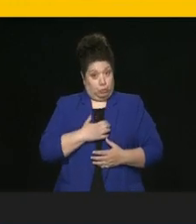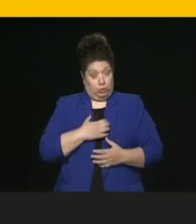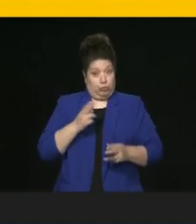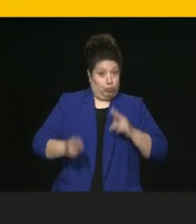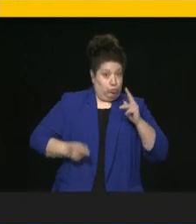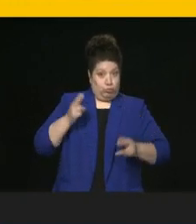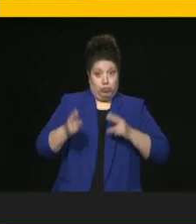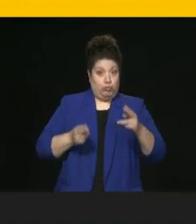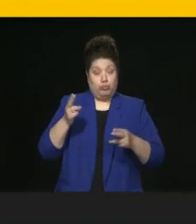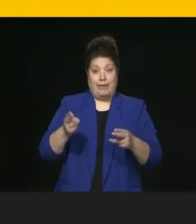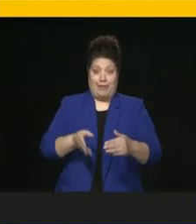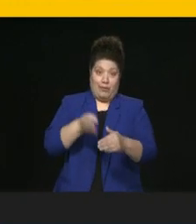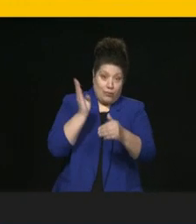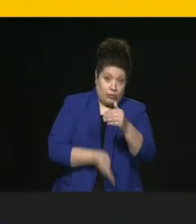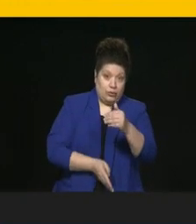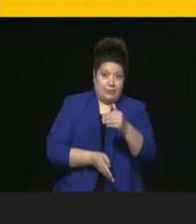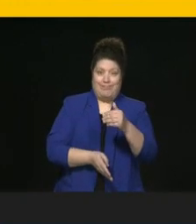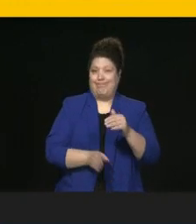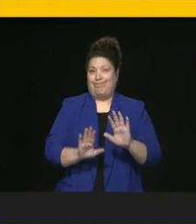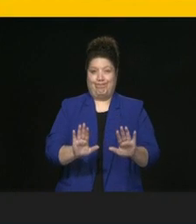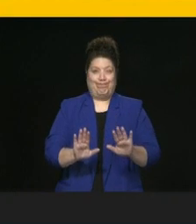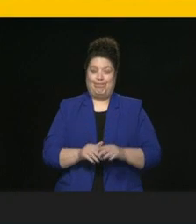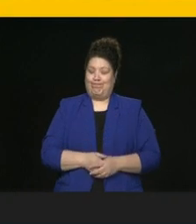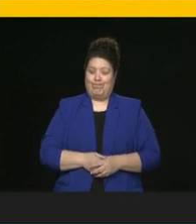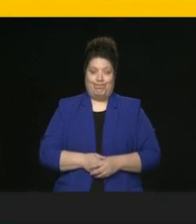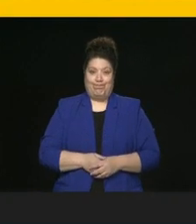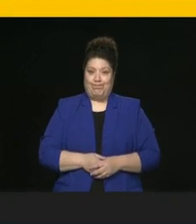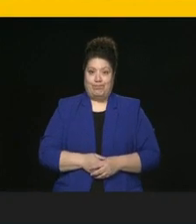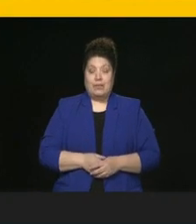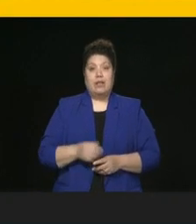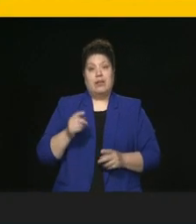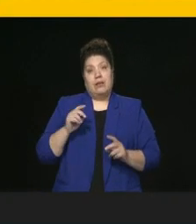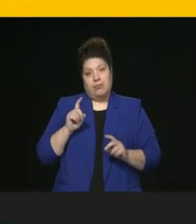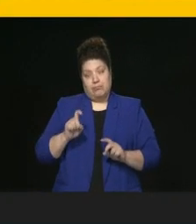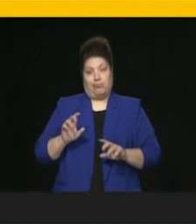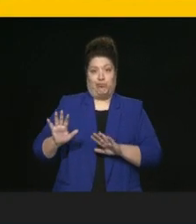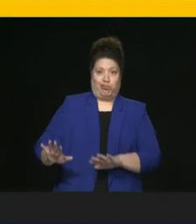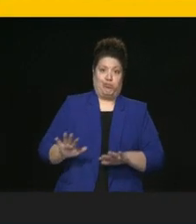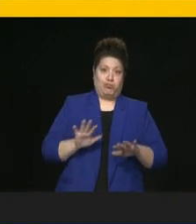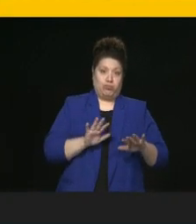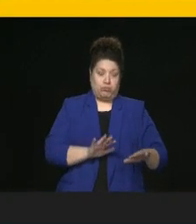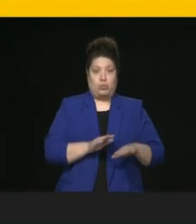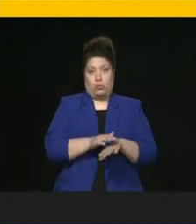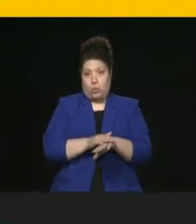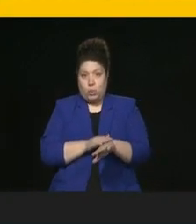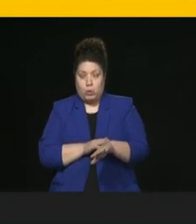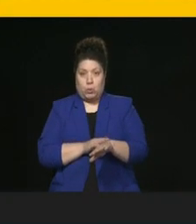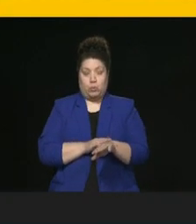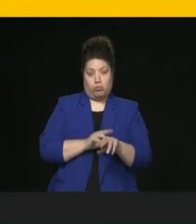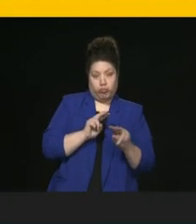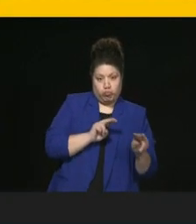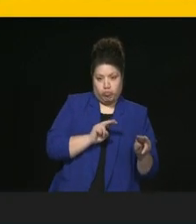THOUGH WE ALL WISH THIS COULD BE A SPRINT TO THE FINISH LINE, IT IS NOT.